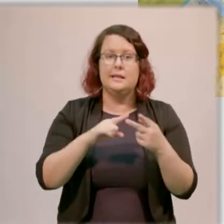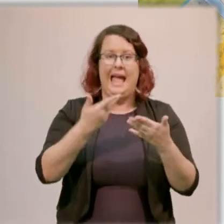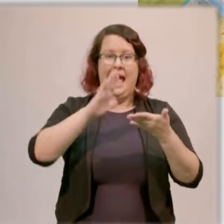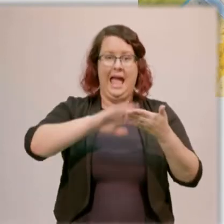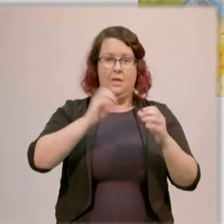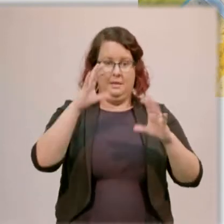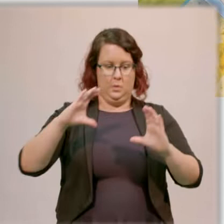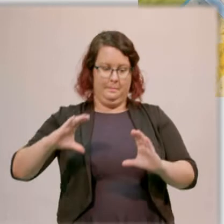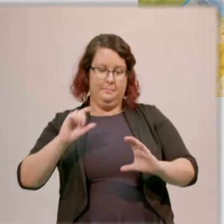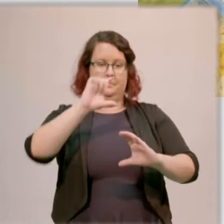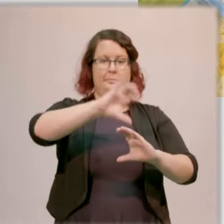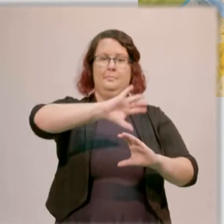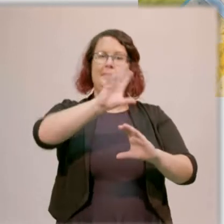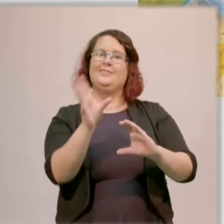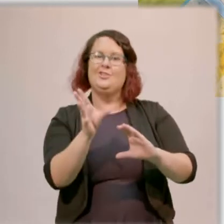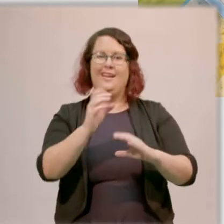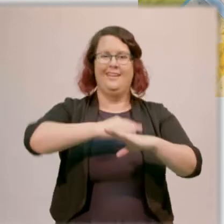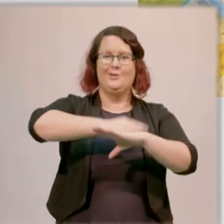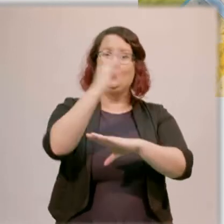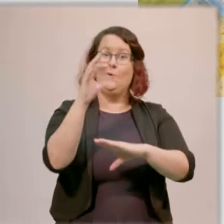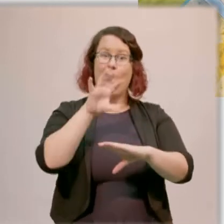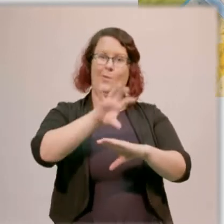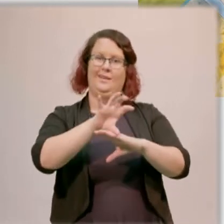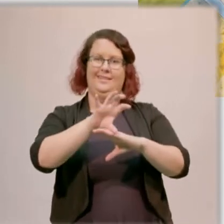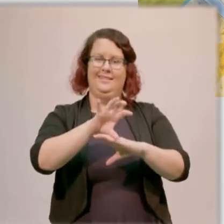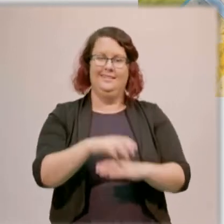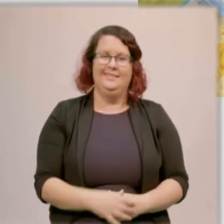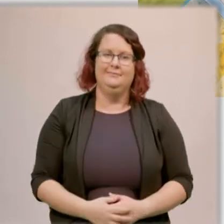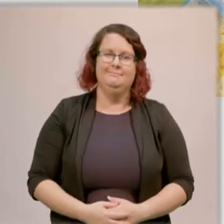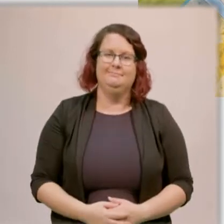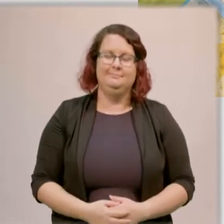the way the images are put together, and the very cute character, Dawn.